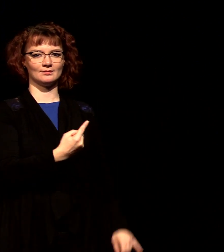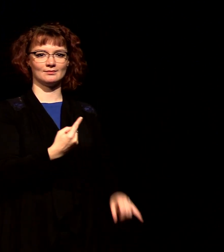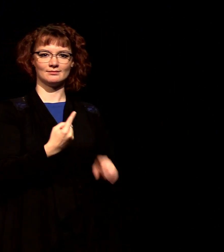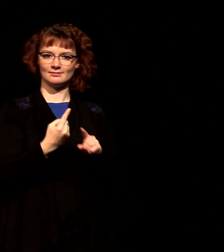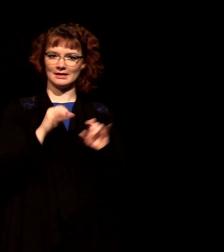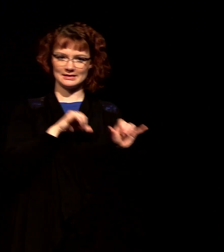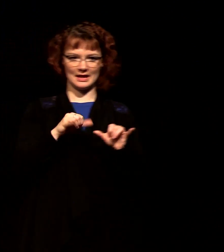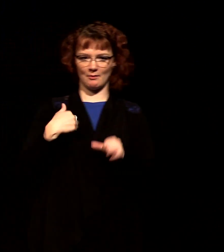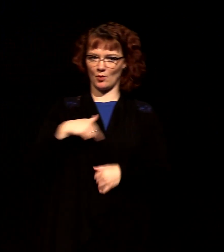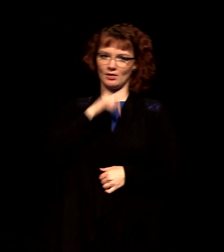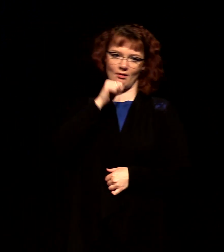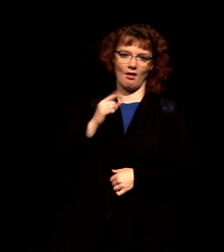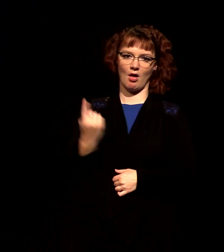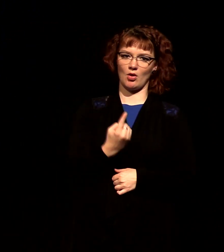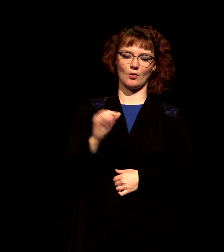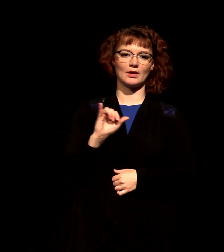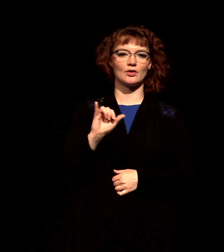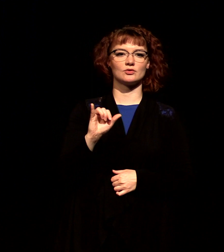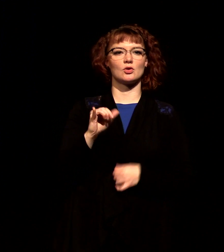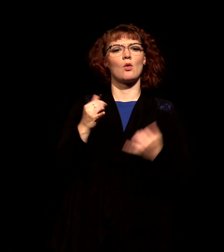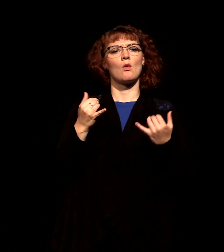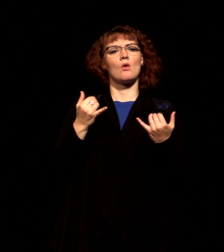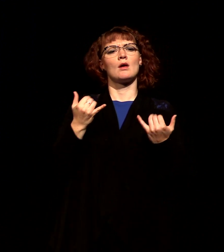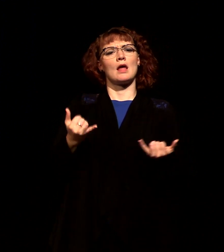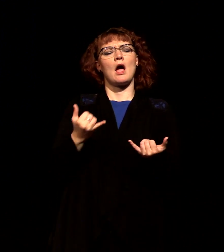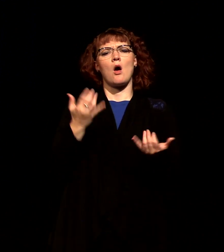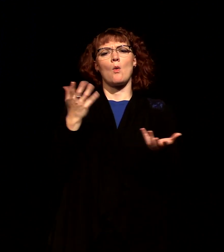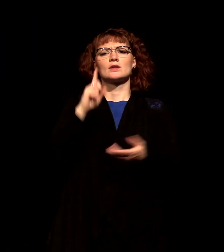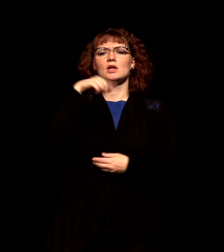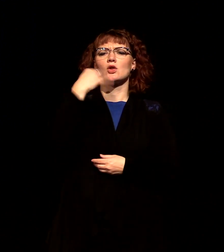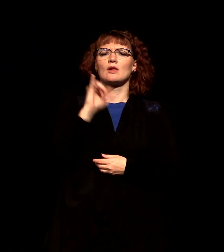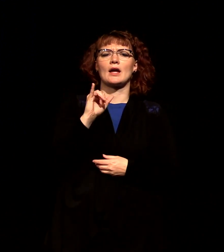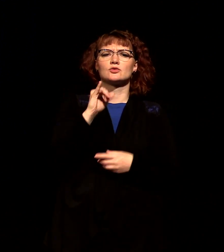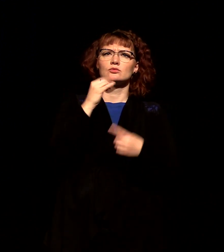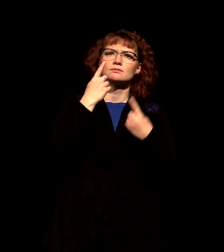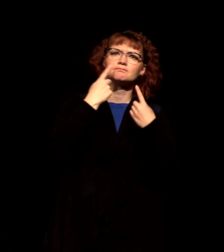adopted from China when he was 15 months old. And that's a